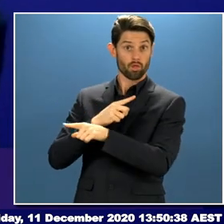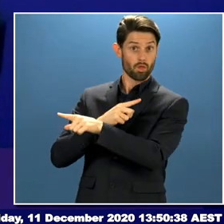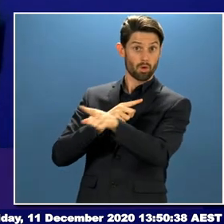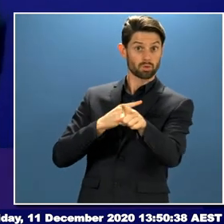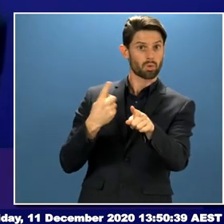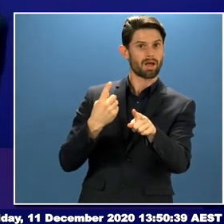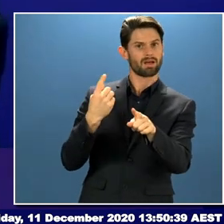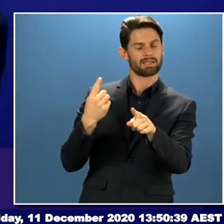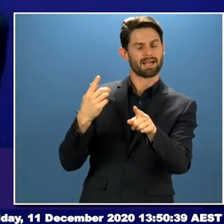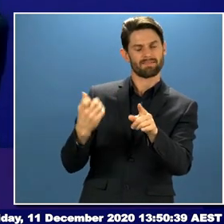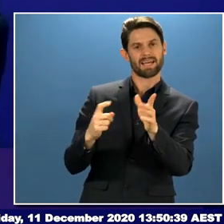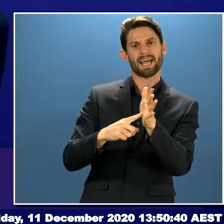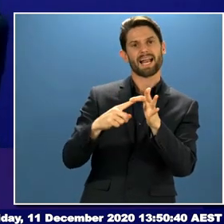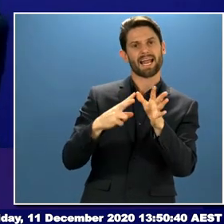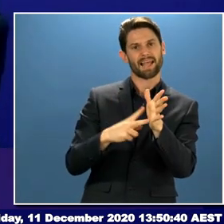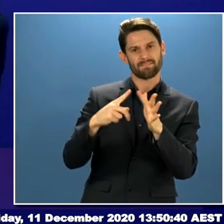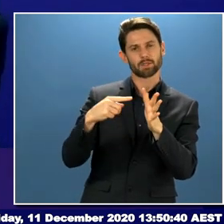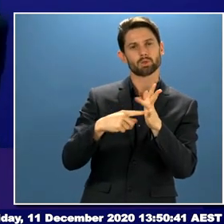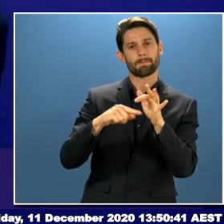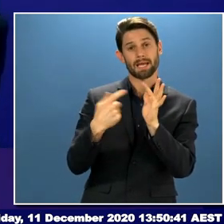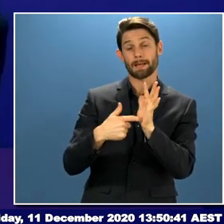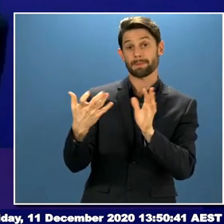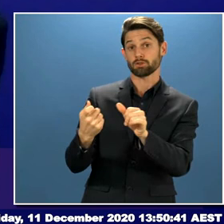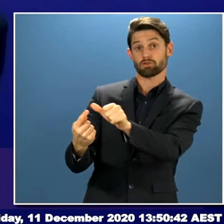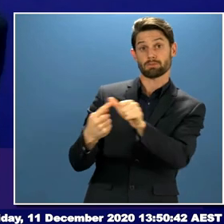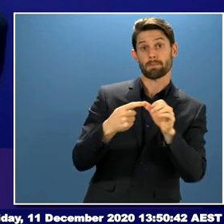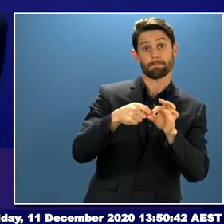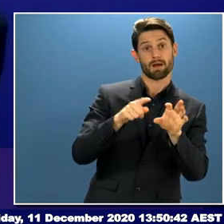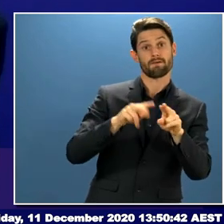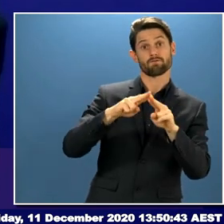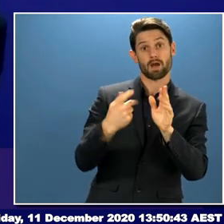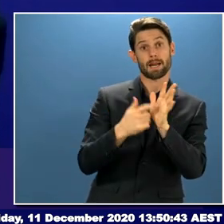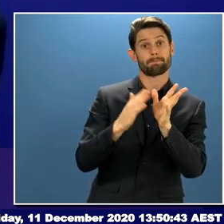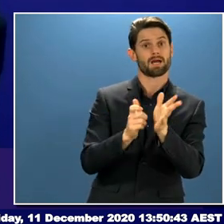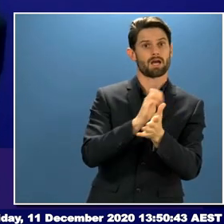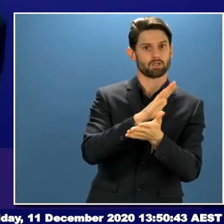submissions in response should do so by Friday, 19 March 2021.